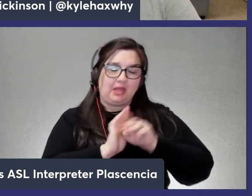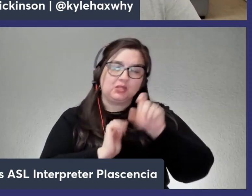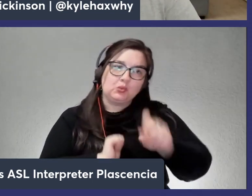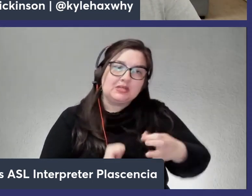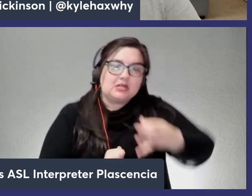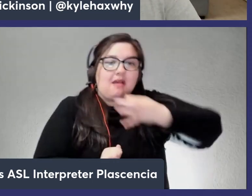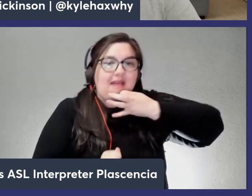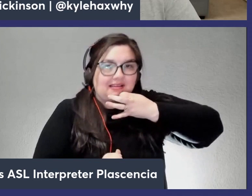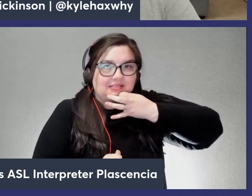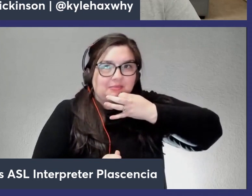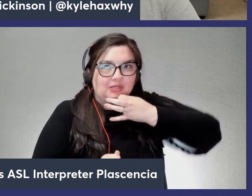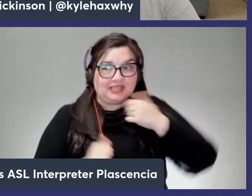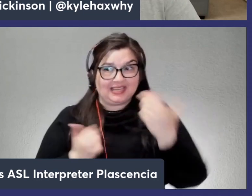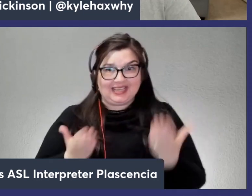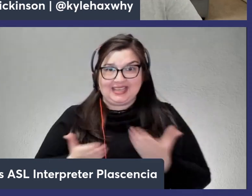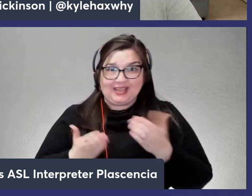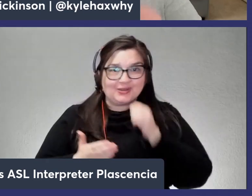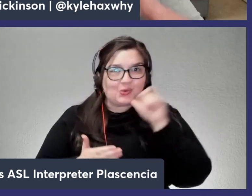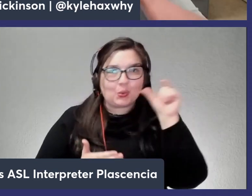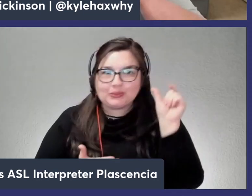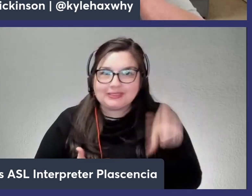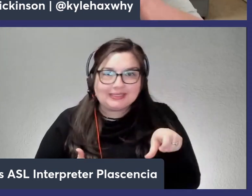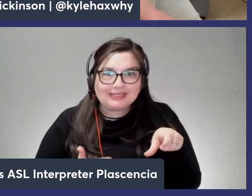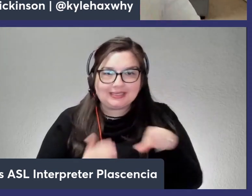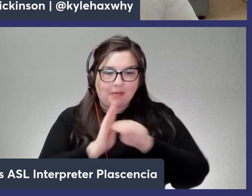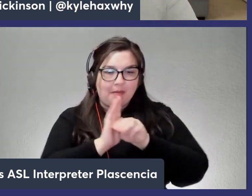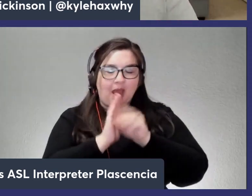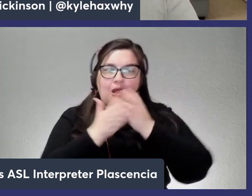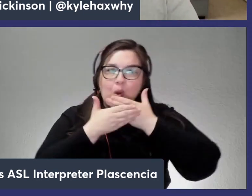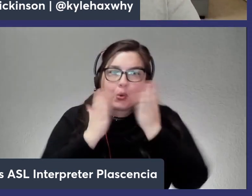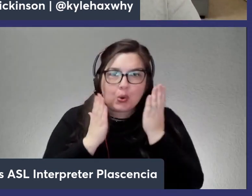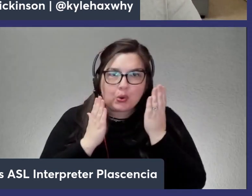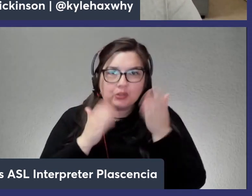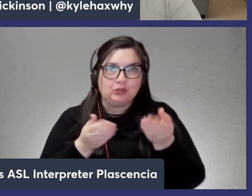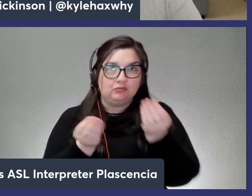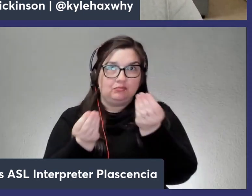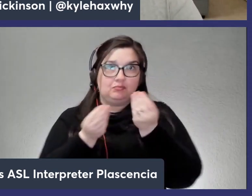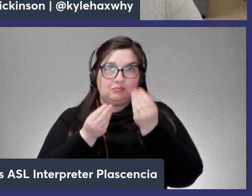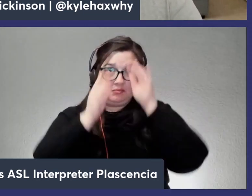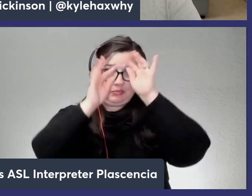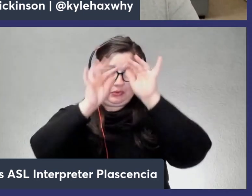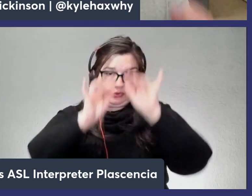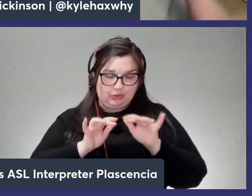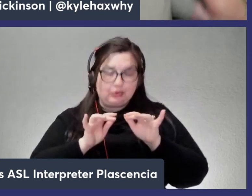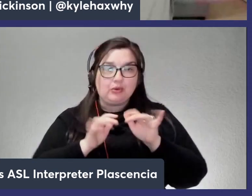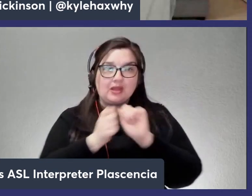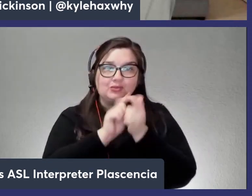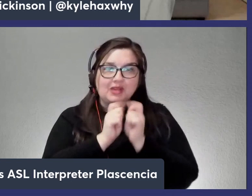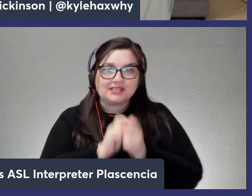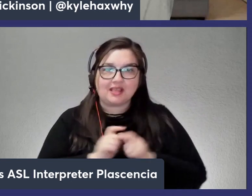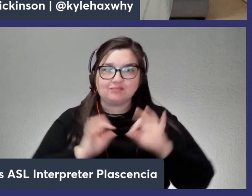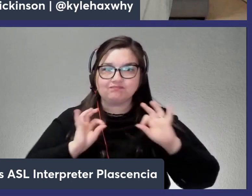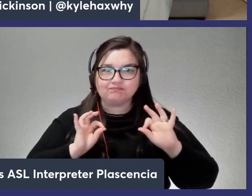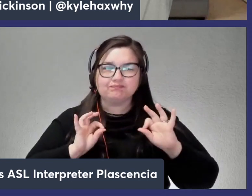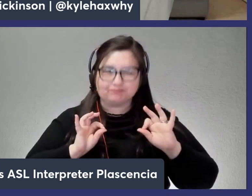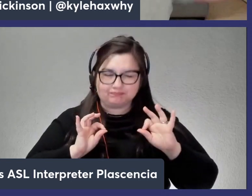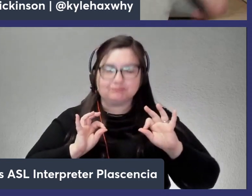Here, you don't need those experts. You just bring in the data and you do the translation. And how does that scale?